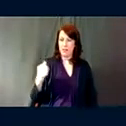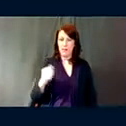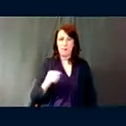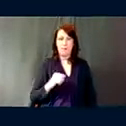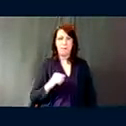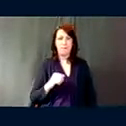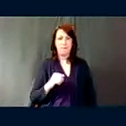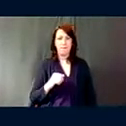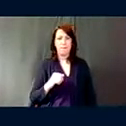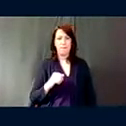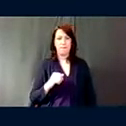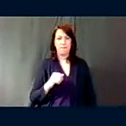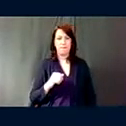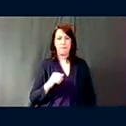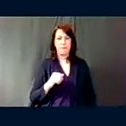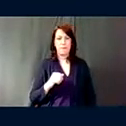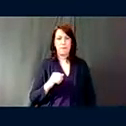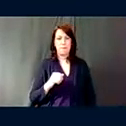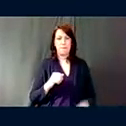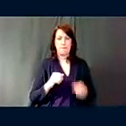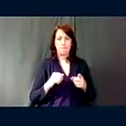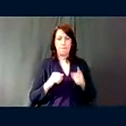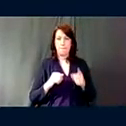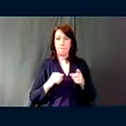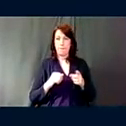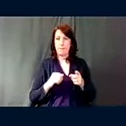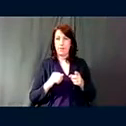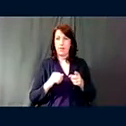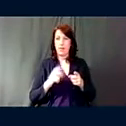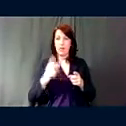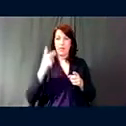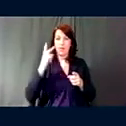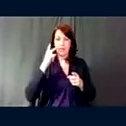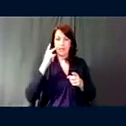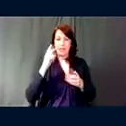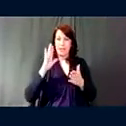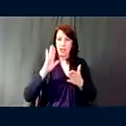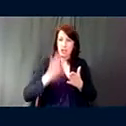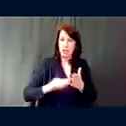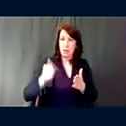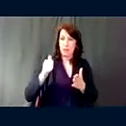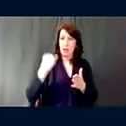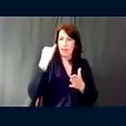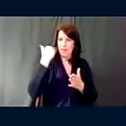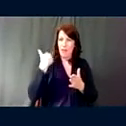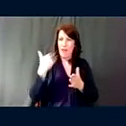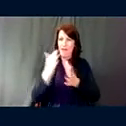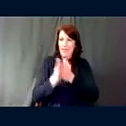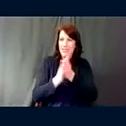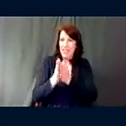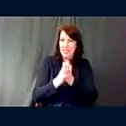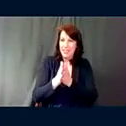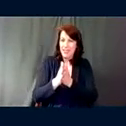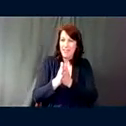FULLY IMMUNIZE A CHILD, NEXT SLIDE PLEASE, YOU ACTUALLY SEE THAT IT TURNS OUT TO BE CHEAPER WHEN YOU HAVE INCENTIVES THAN